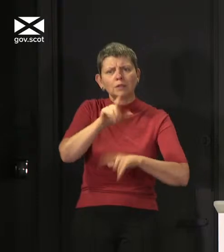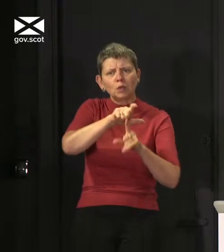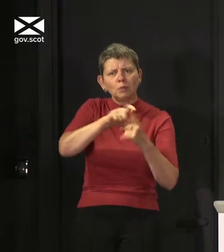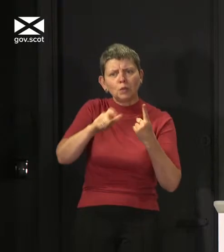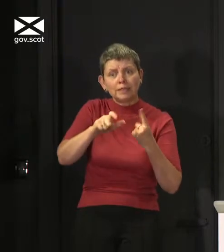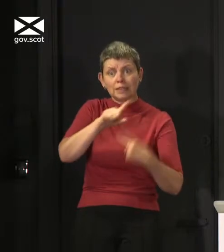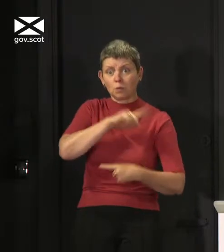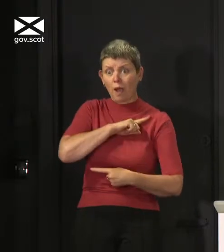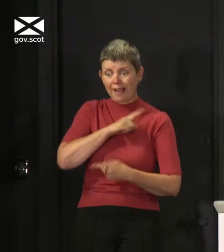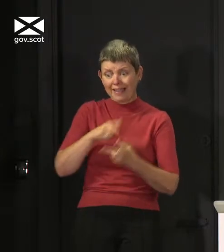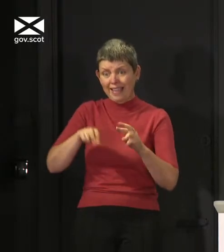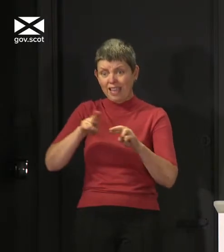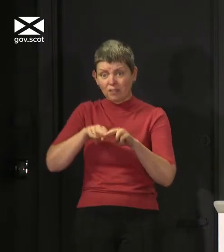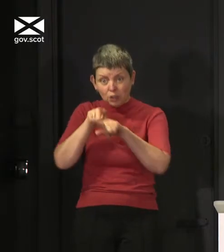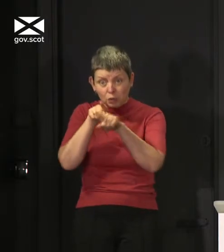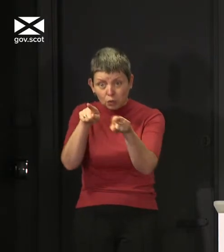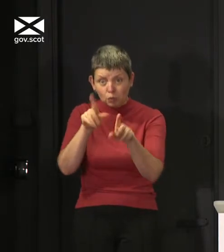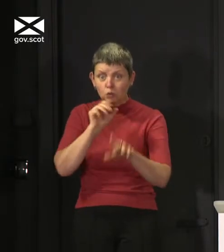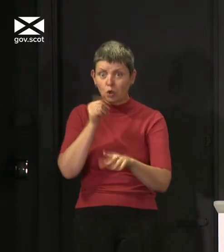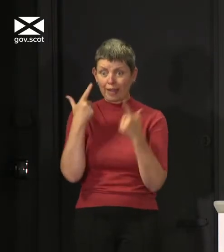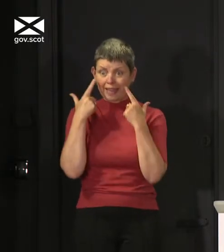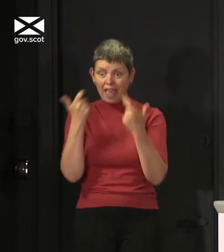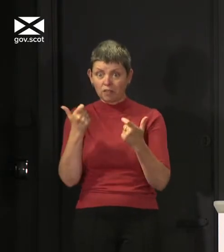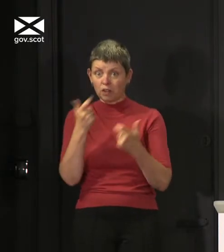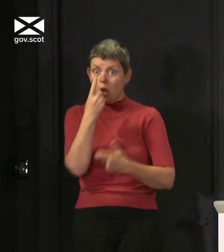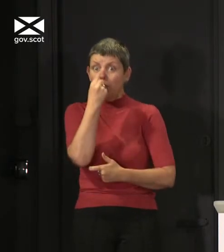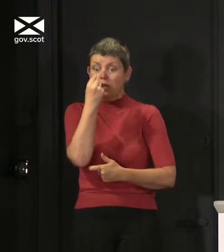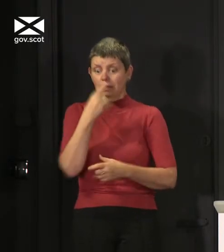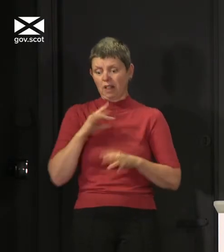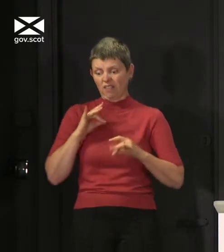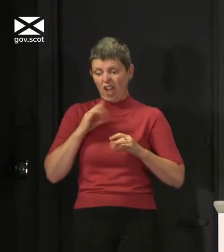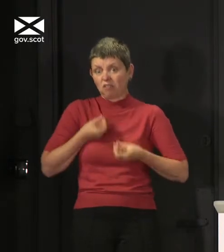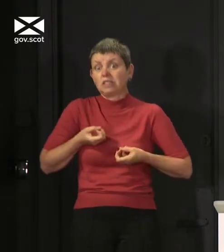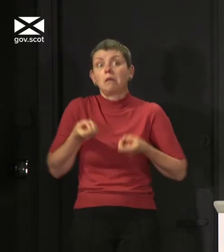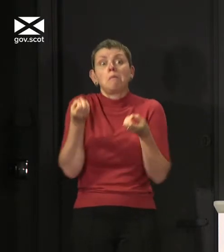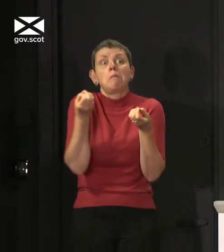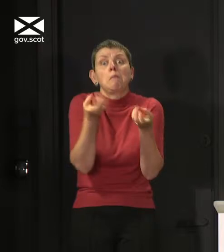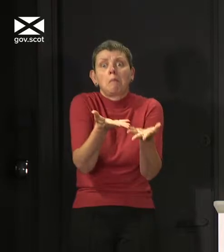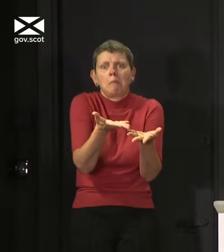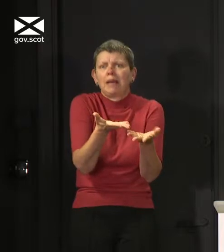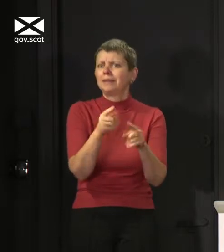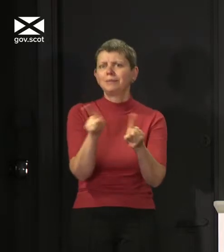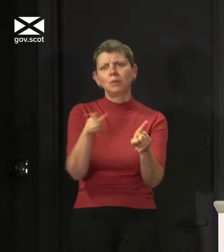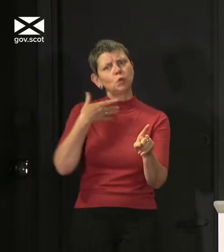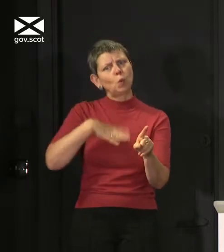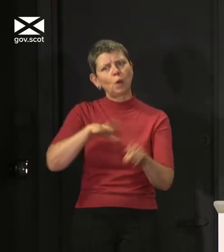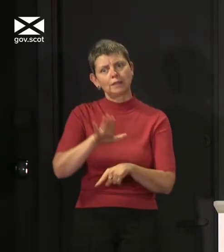you run the risk of taking the virus to these places, and nobody wants to see that happen.